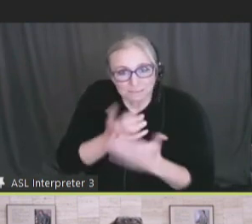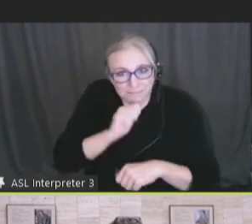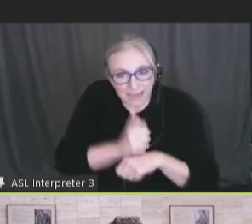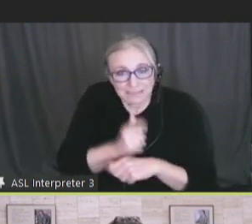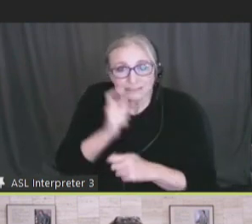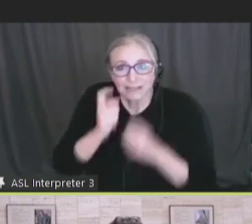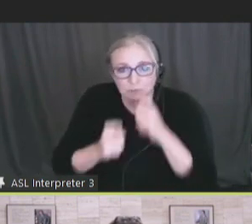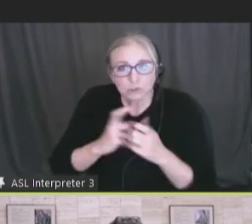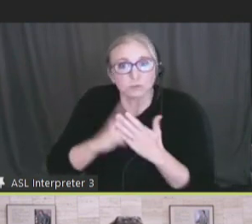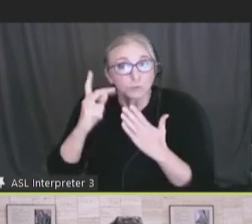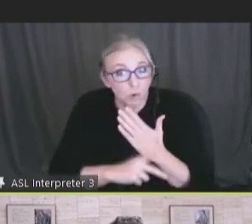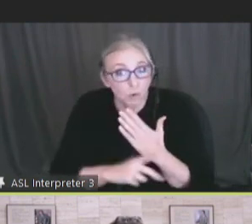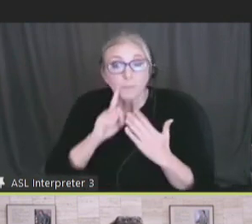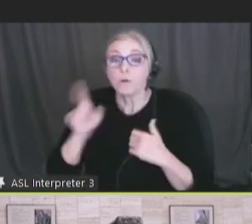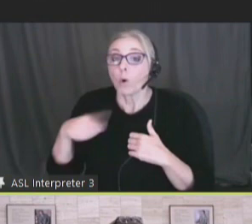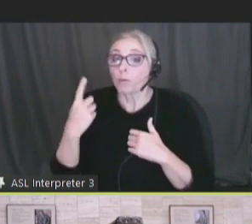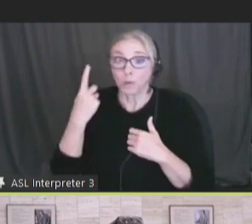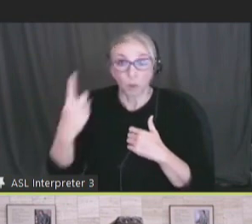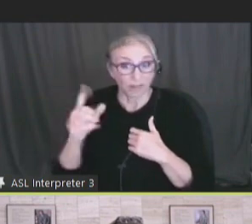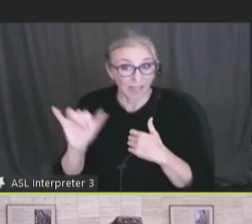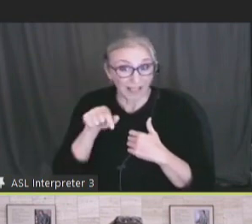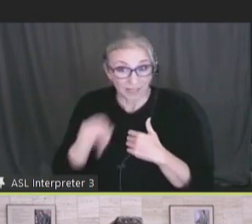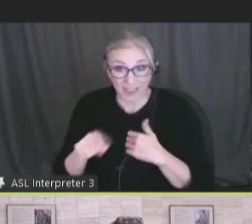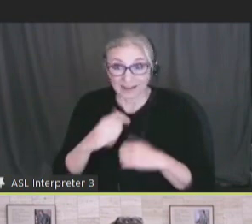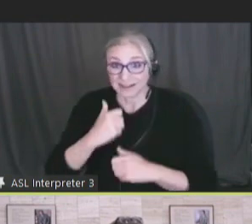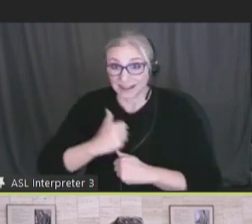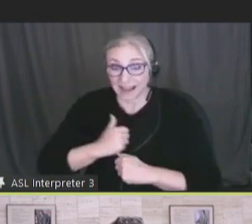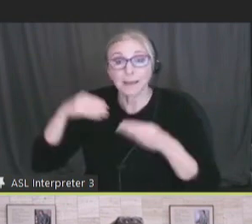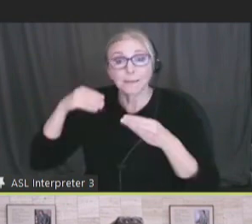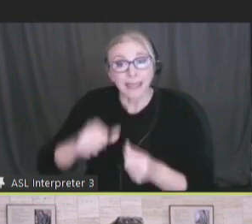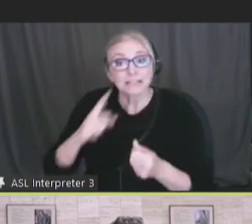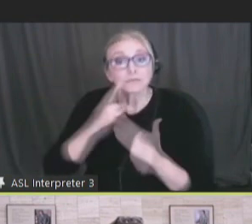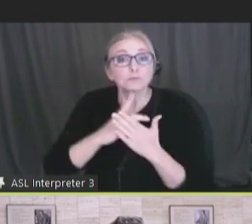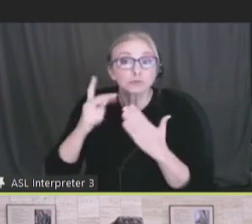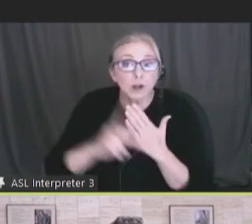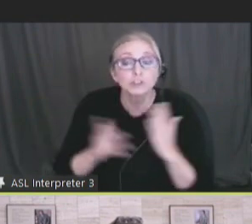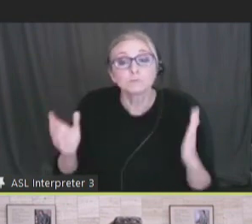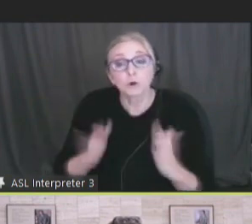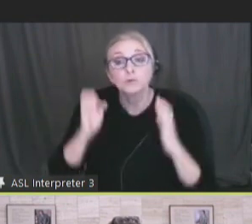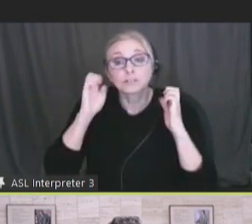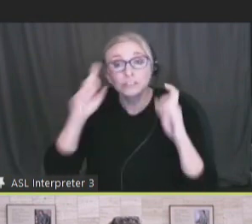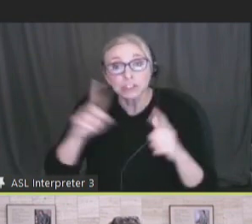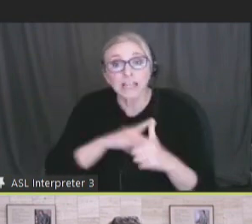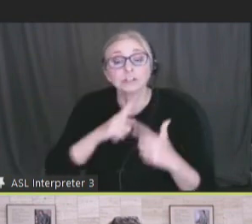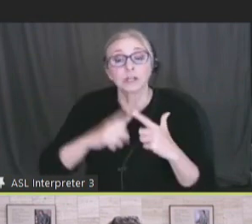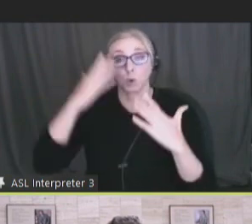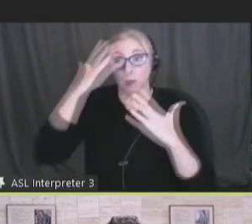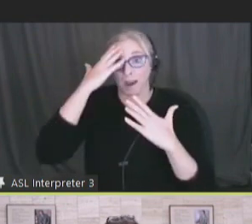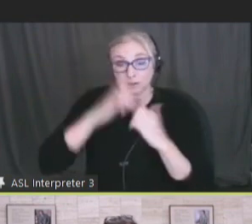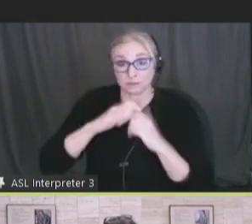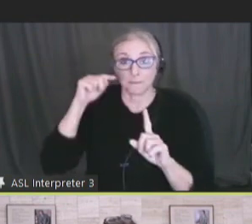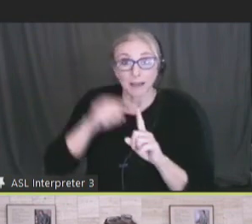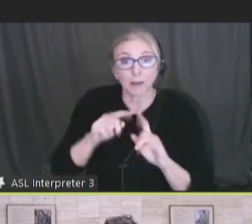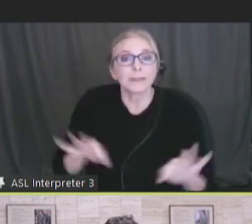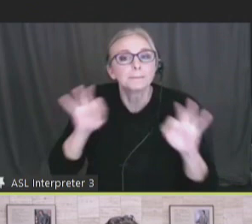and the only one of its kind in Canada that funds projects which promotes education and awareness regarding the importance of vaccination.